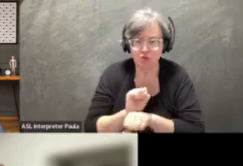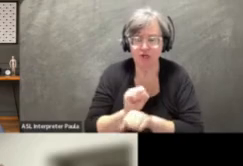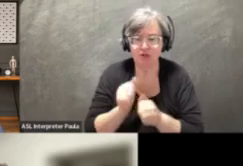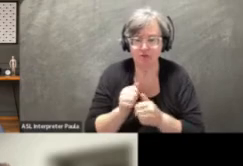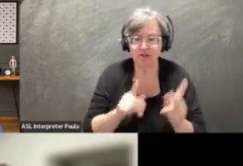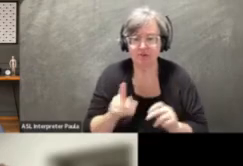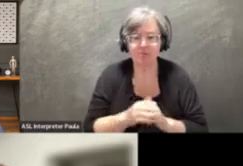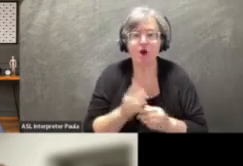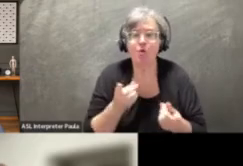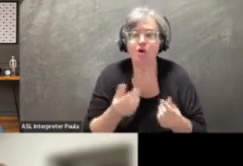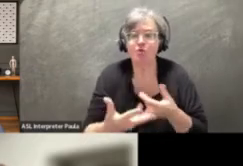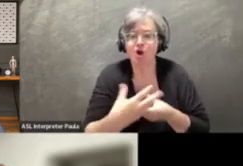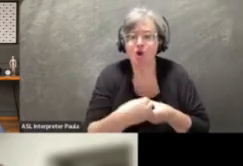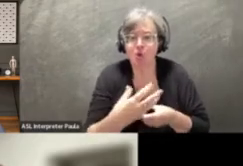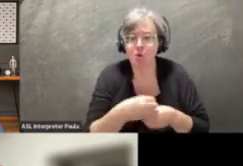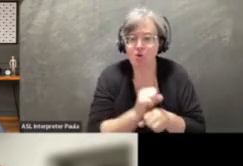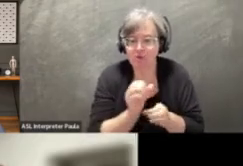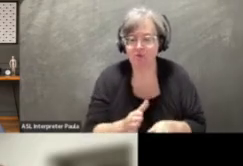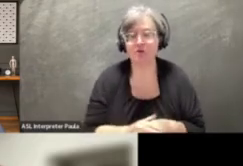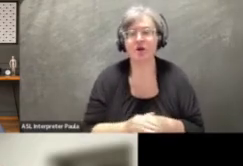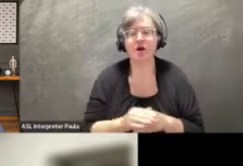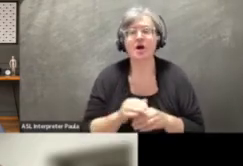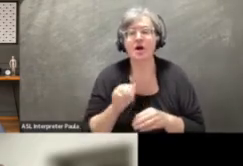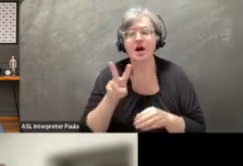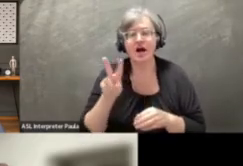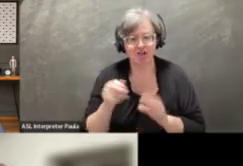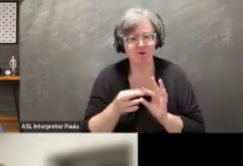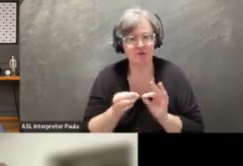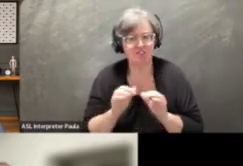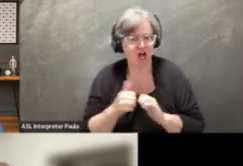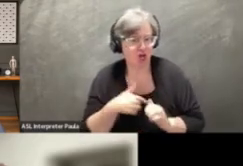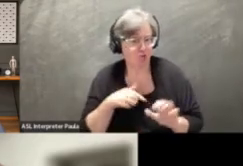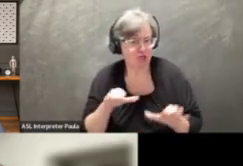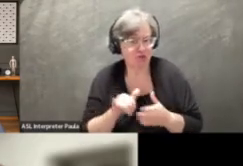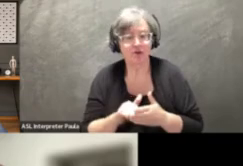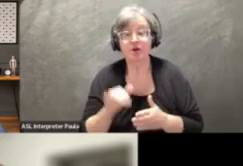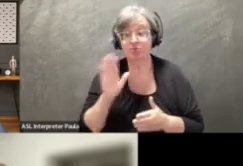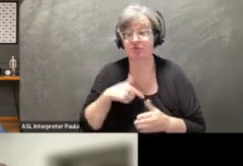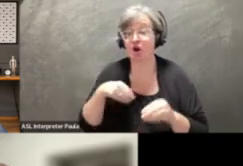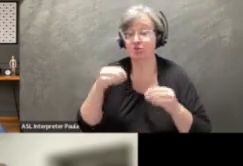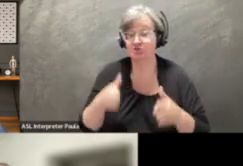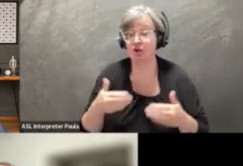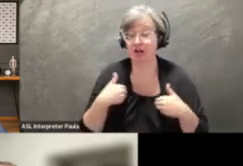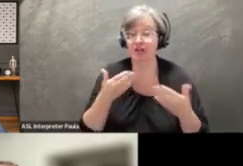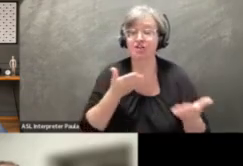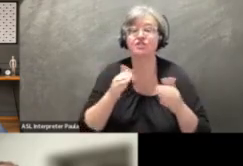mentioning a lot about how we go about that when I was a provider and had a service agency, which, by the way, I started because I